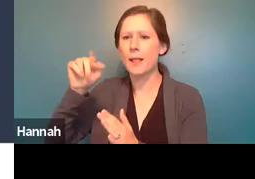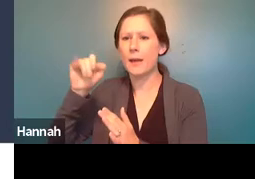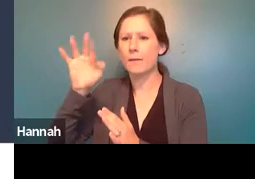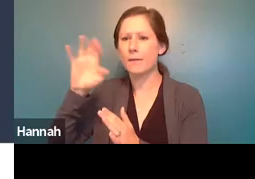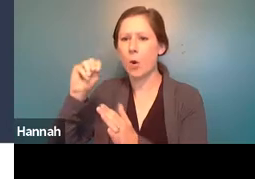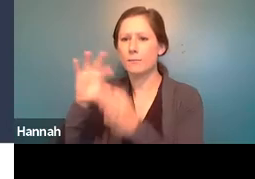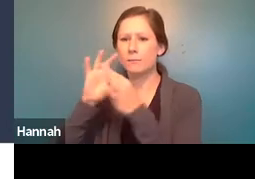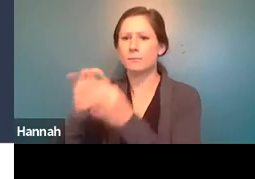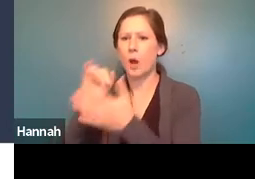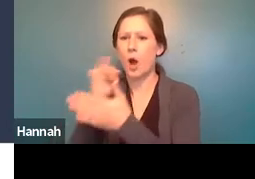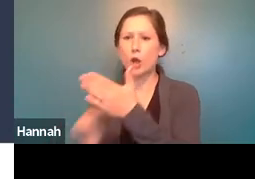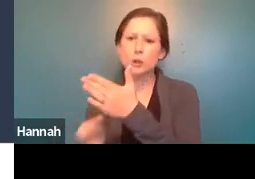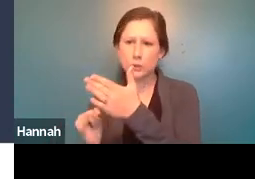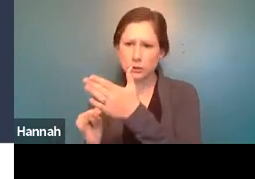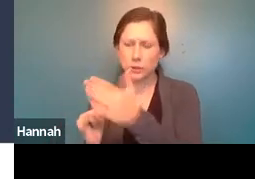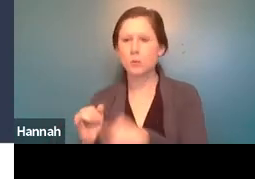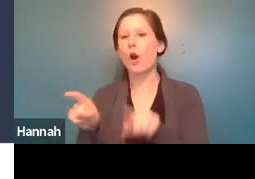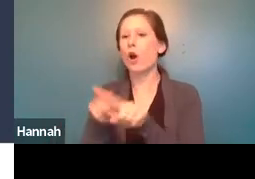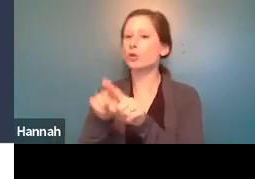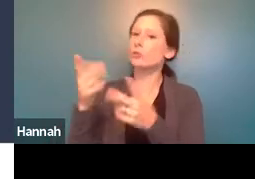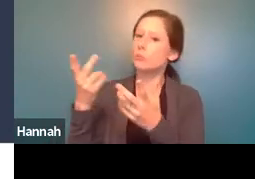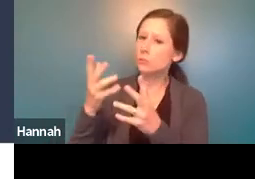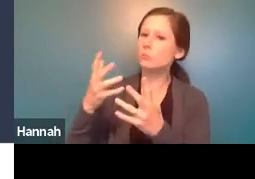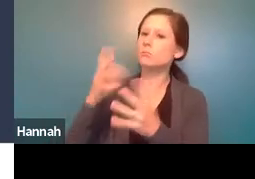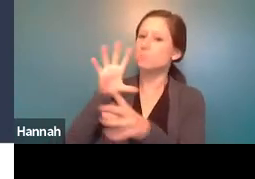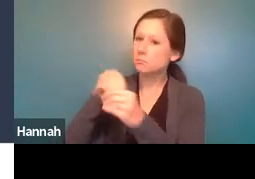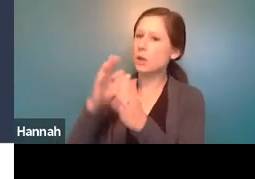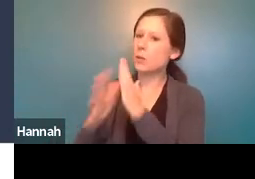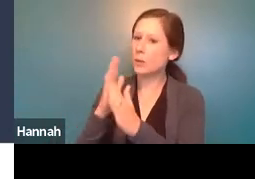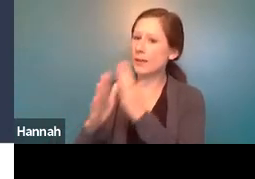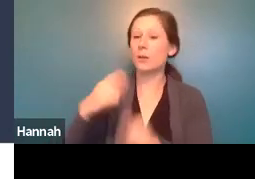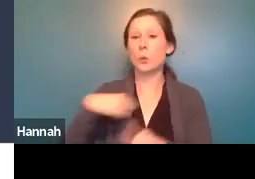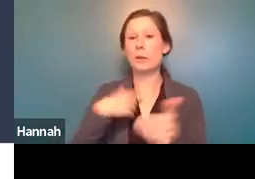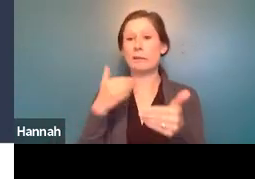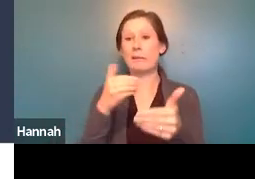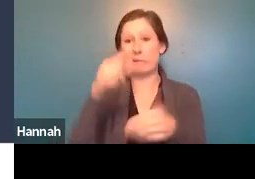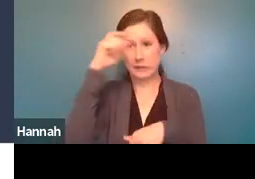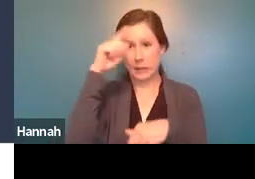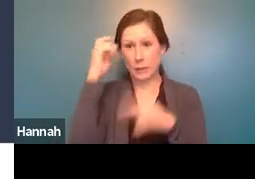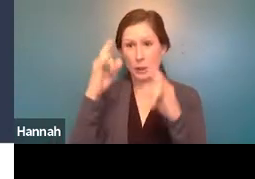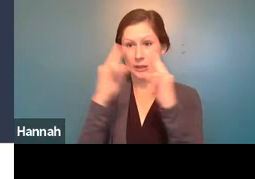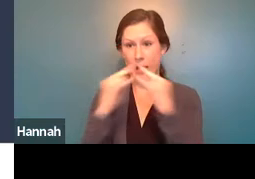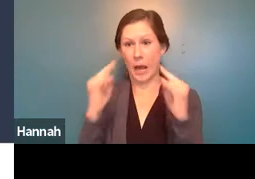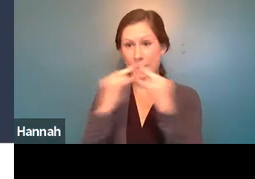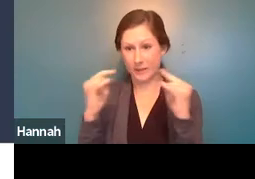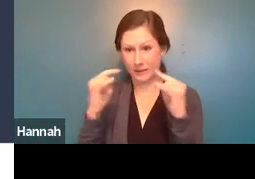socialization and community forming? We are moving into summer camp season, and I know it will be hard for the kids we serve to get